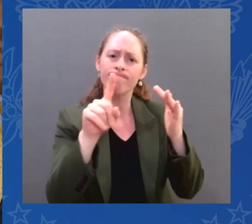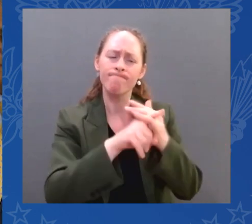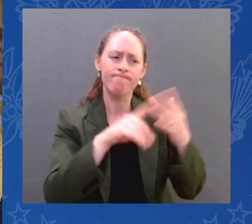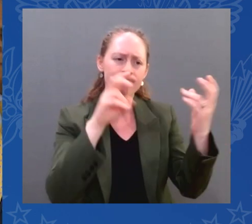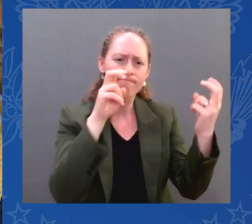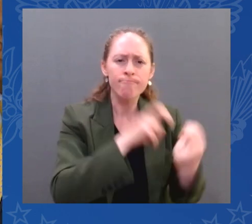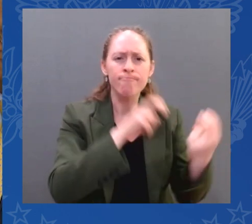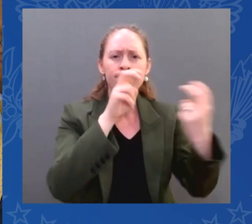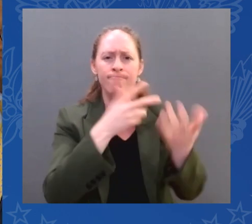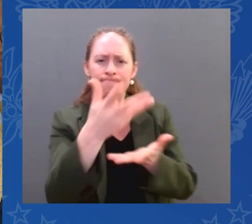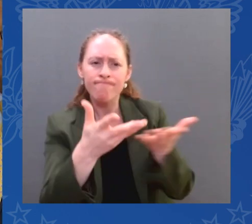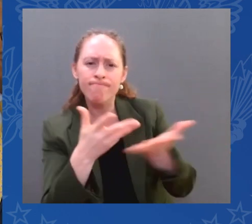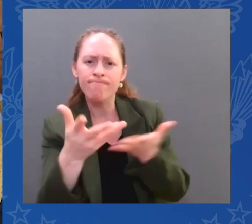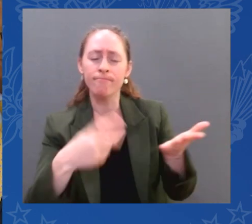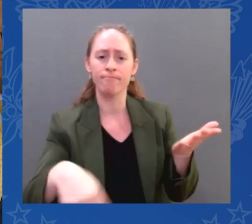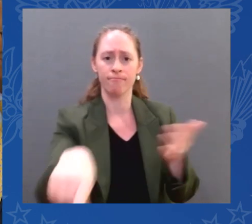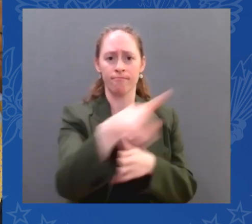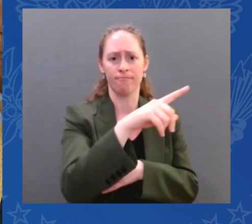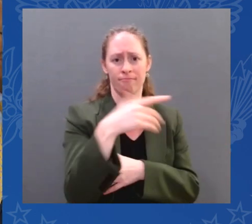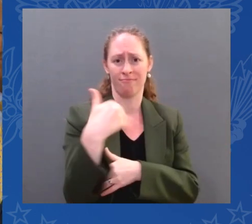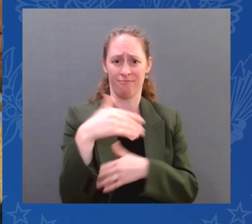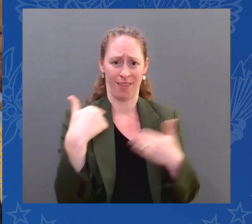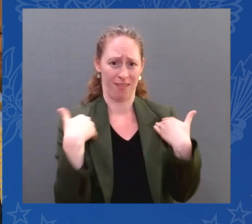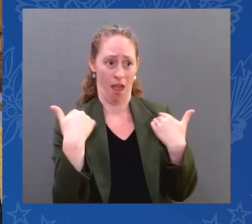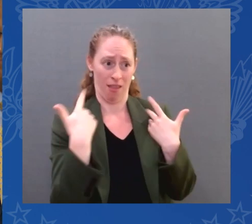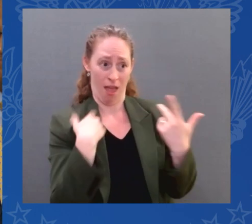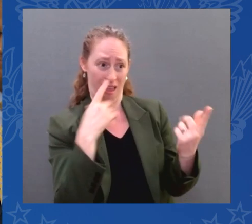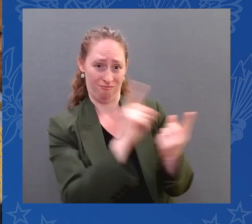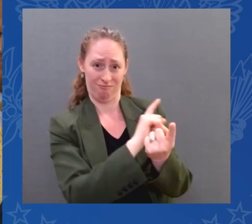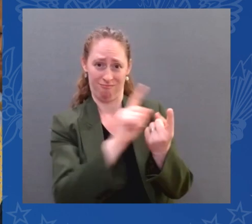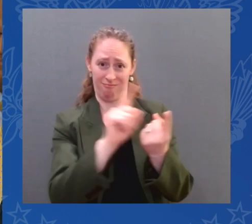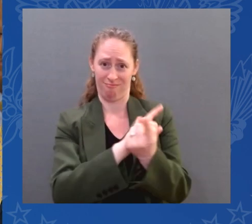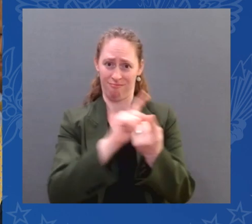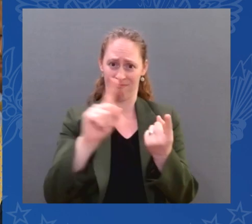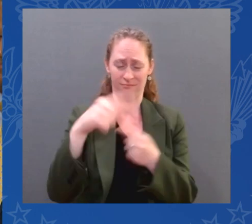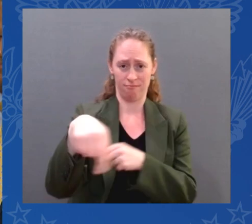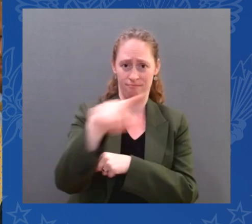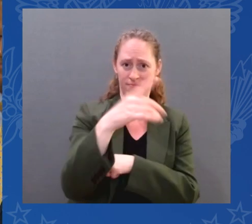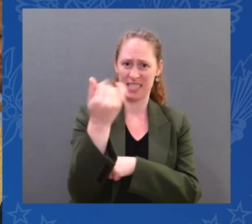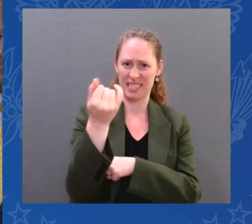18 families there waiting for their vaccine shots or have just gotten their vaccine shots,